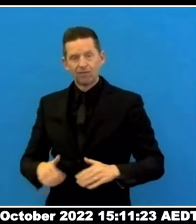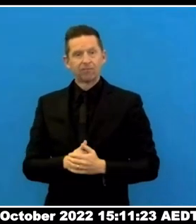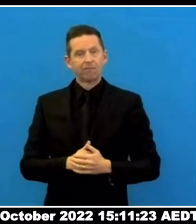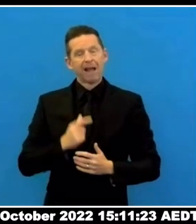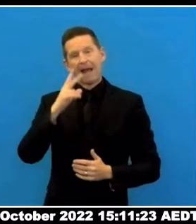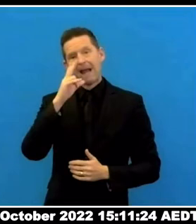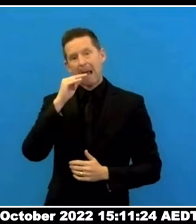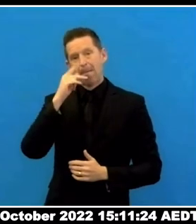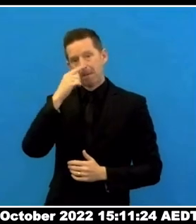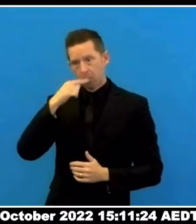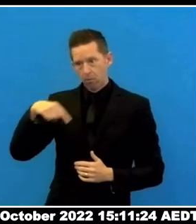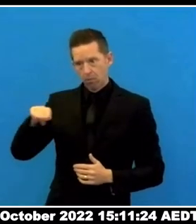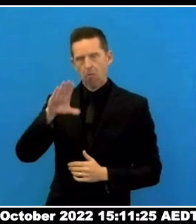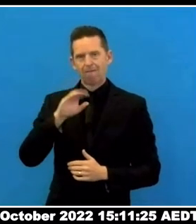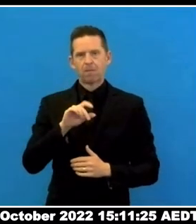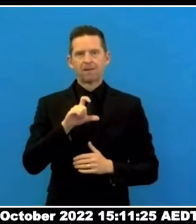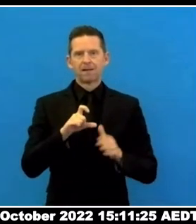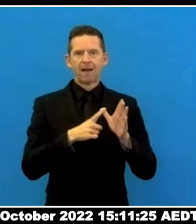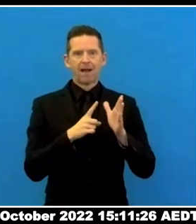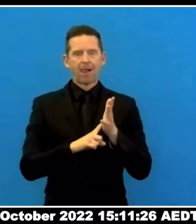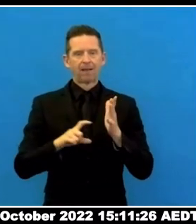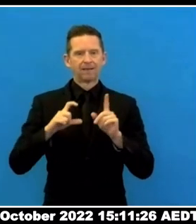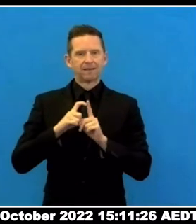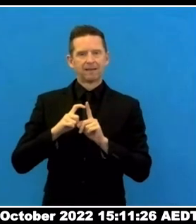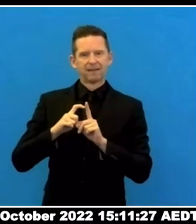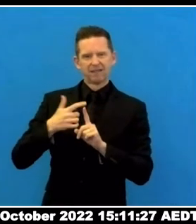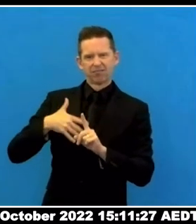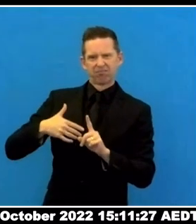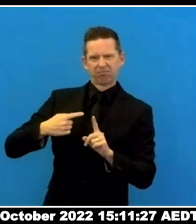from culturally and linguistically diverse backgrounds.